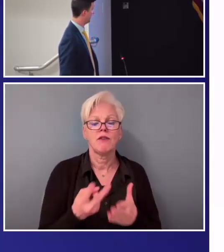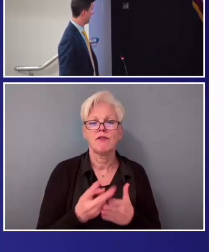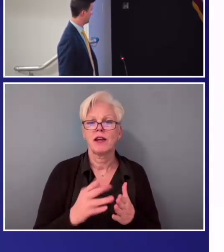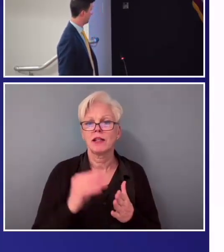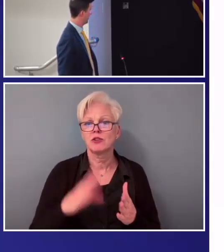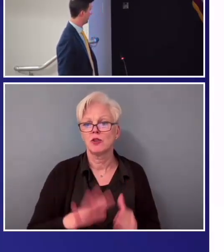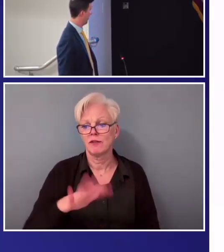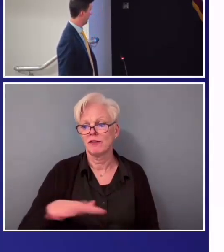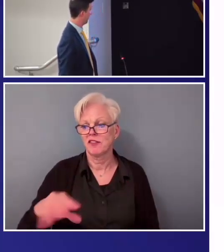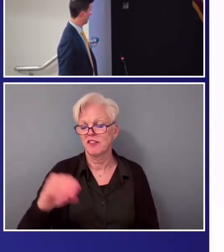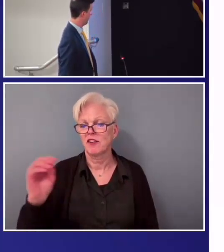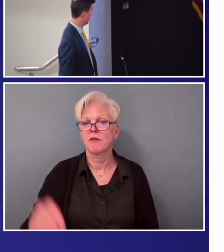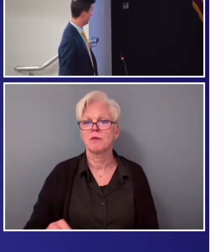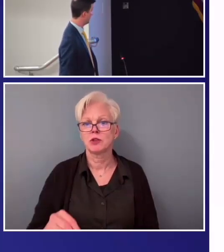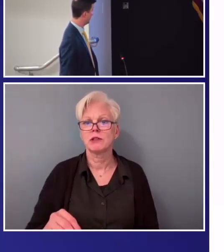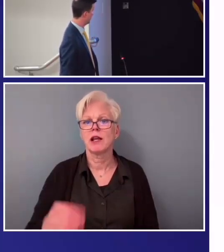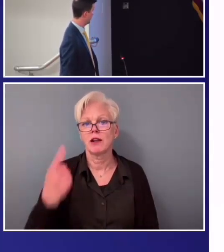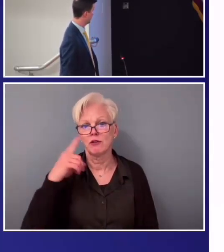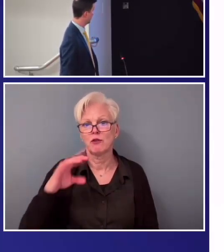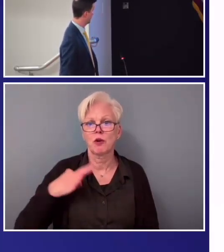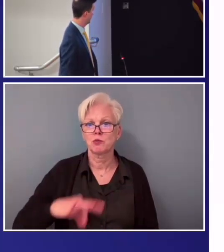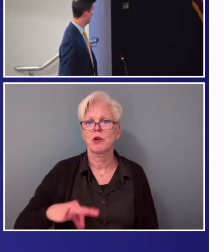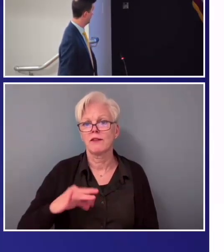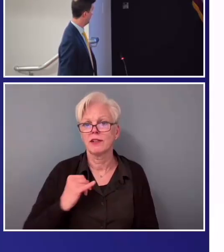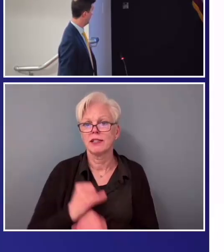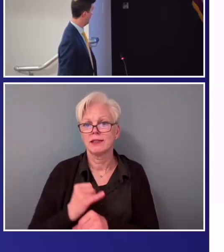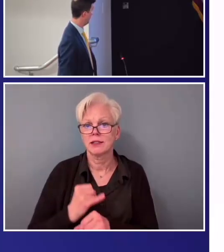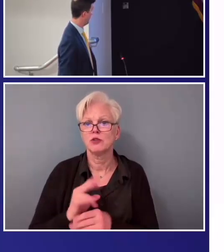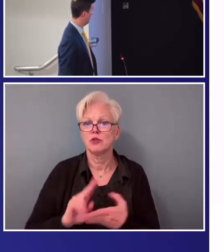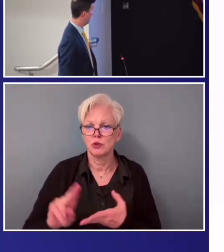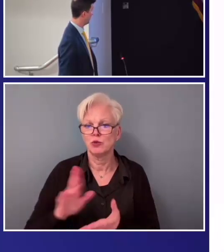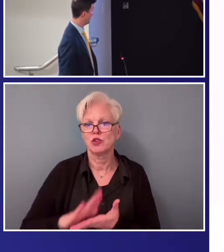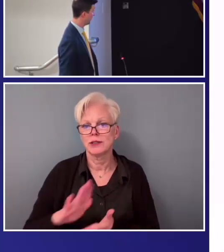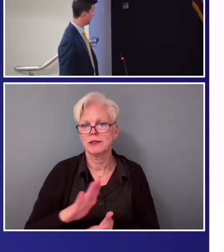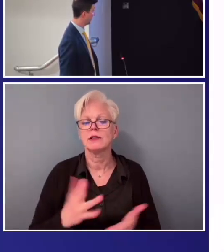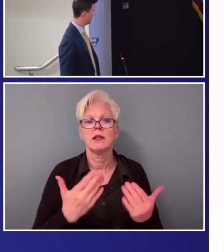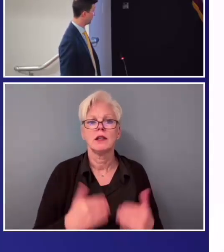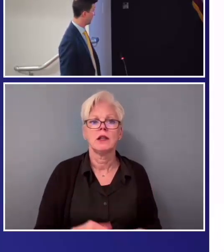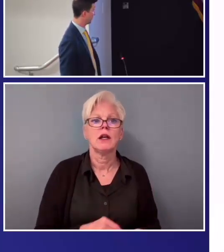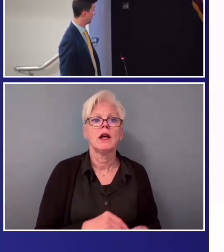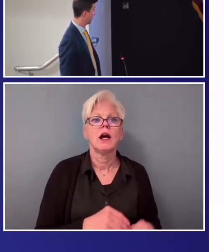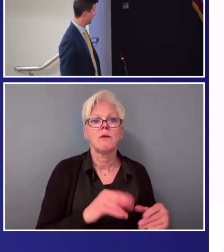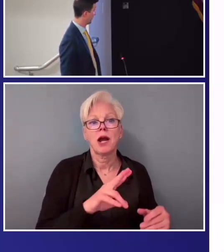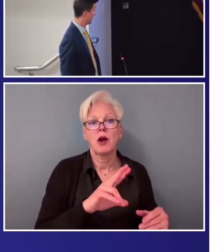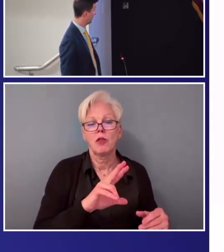55% are at for-profit institutions. About 1 in 3 undergraduate certificate